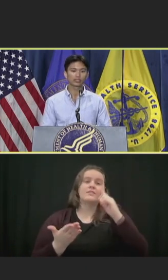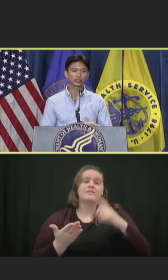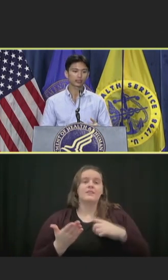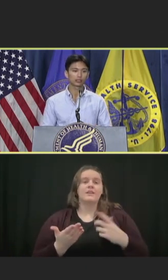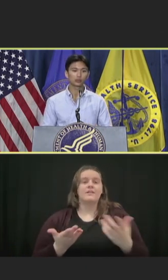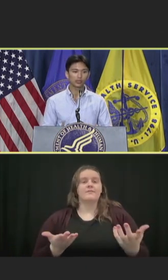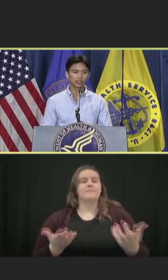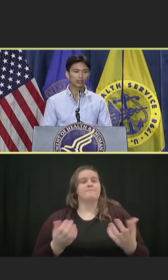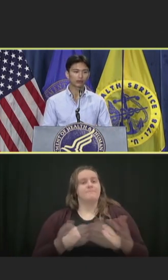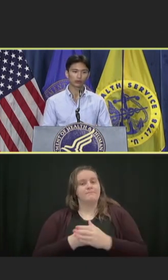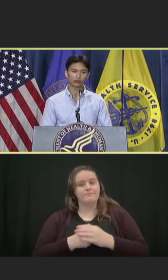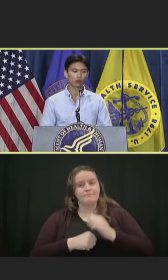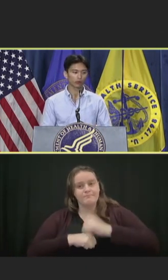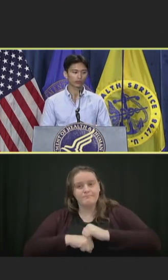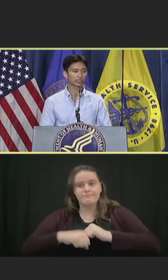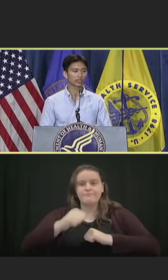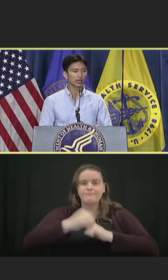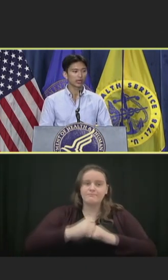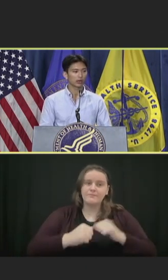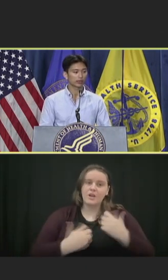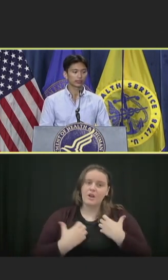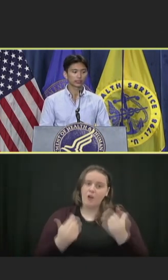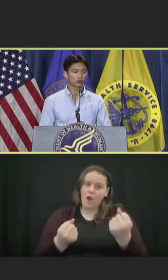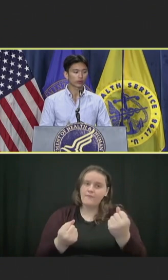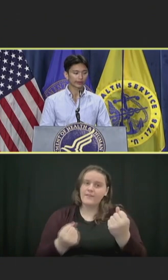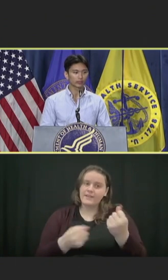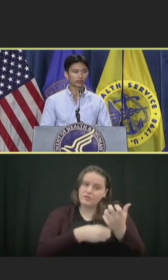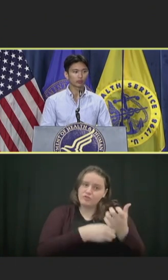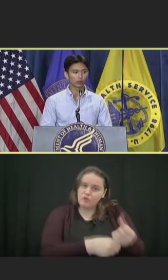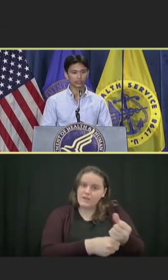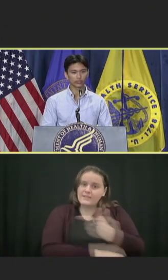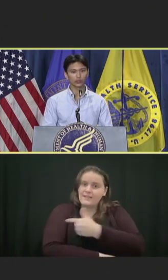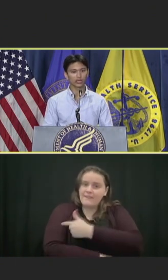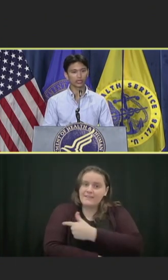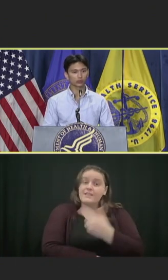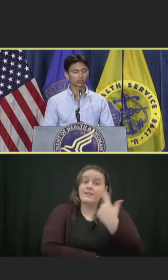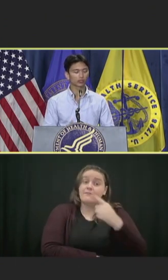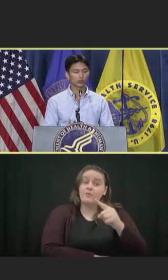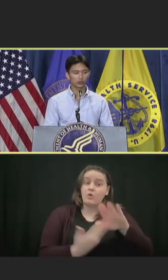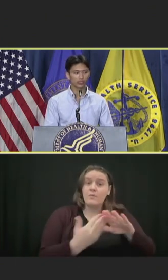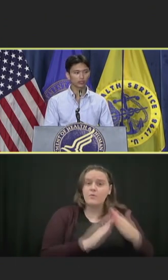at the community level. Of course, it is incredibly important to engage with communities,